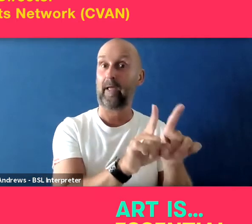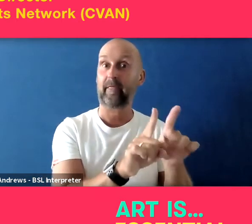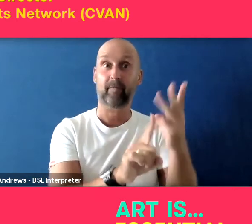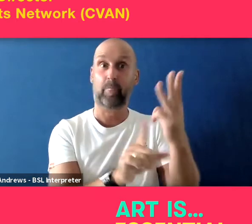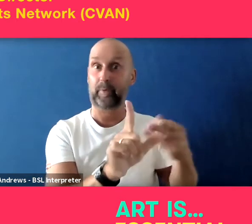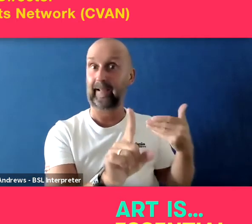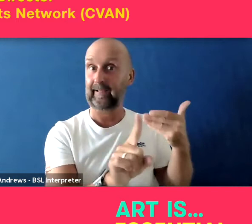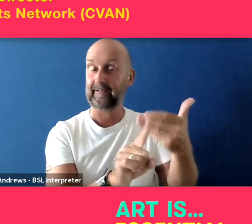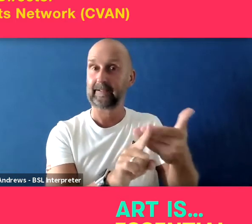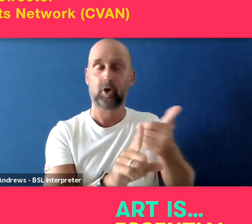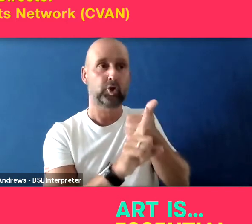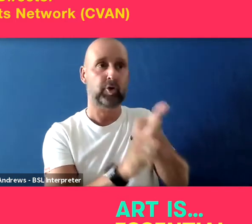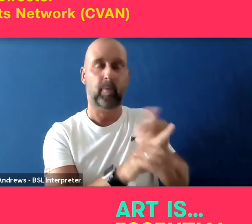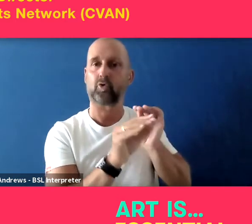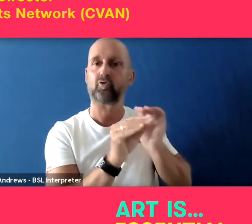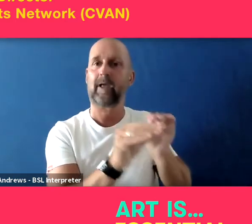supporting, training and learning from each other.